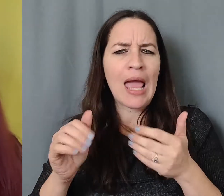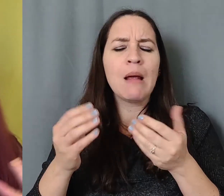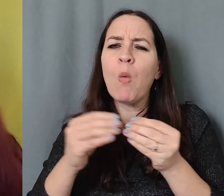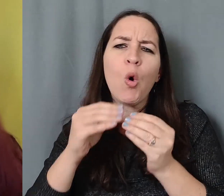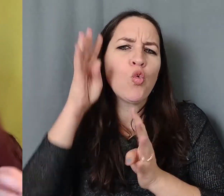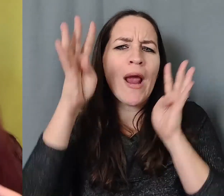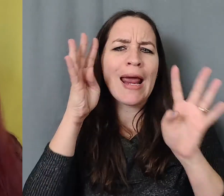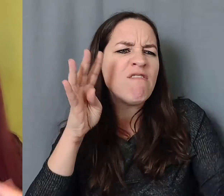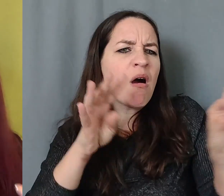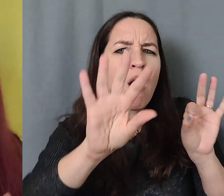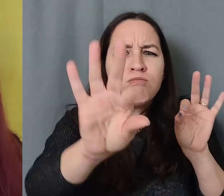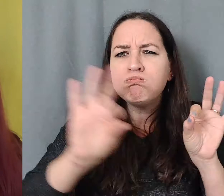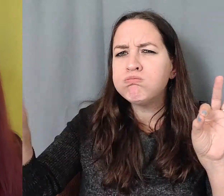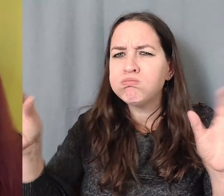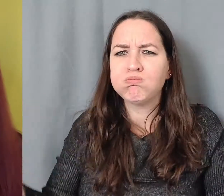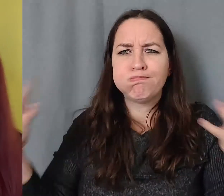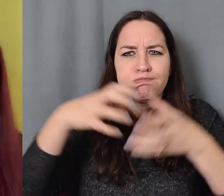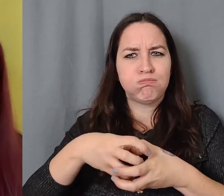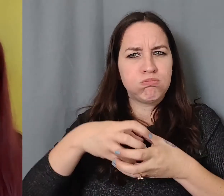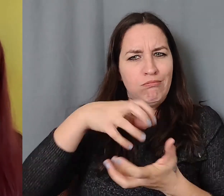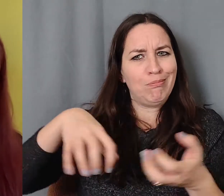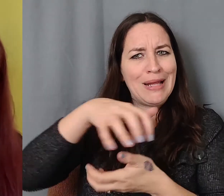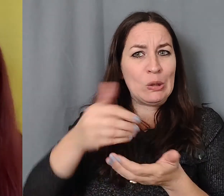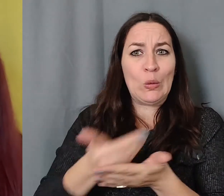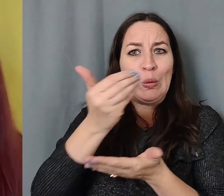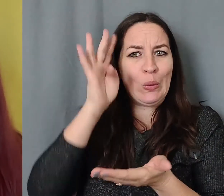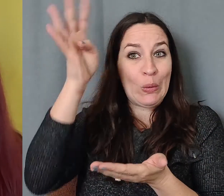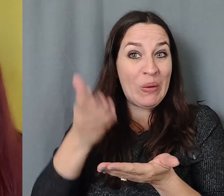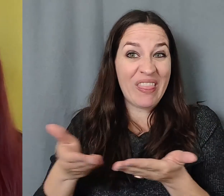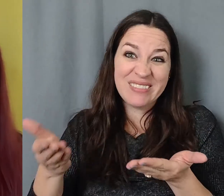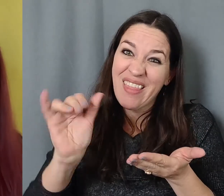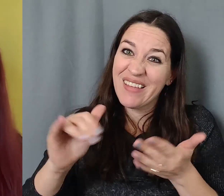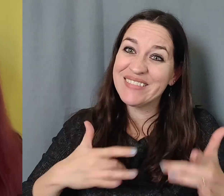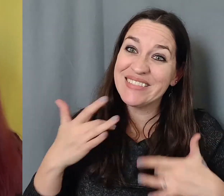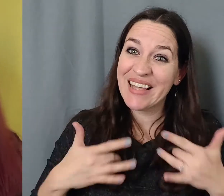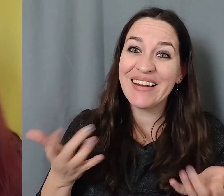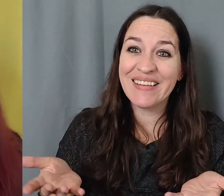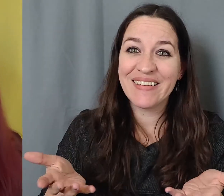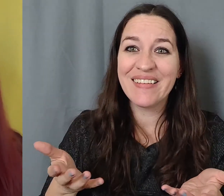You can start being really creative and doing things that nobody's ever thought of or combining things in ways that are really unusual or exciting.